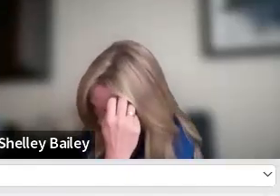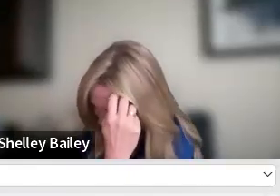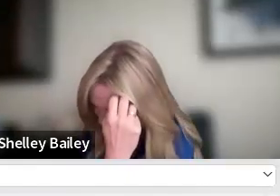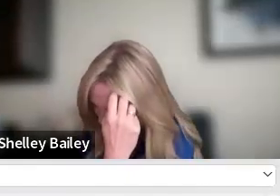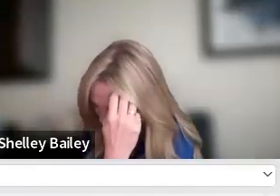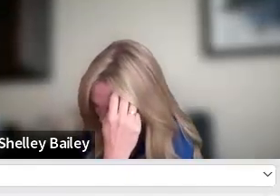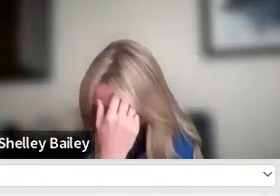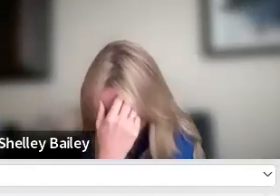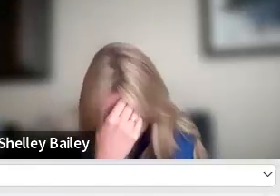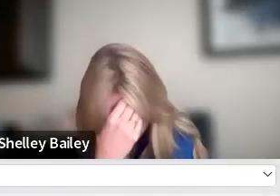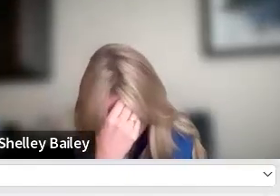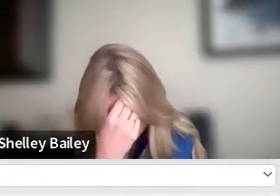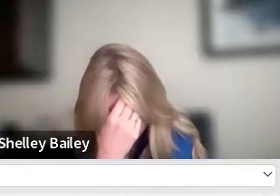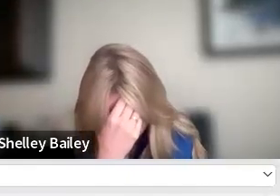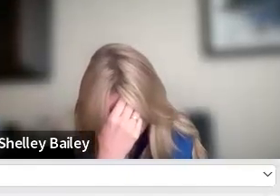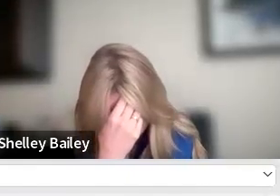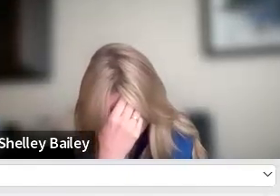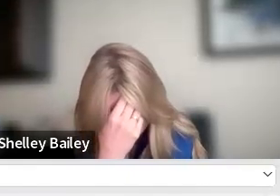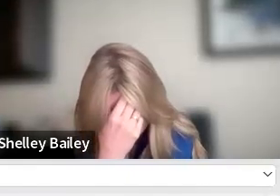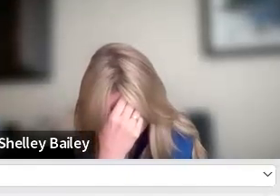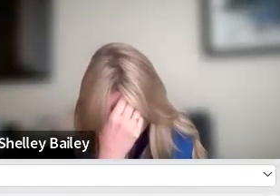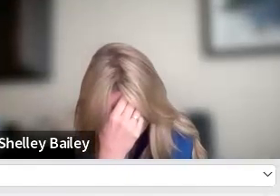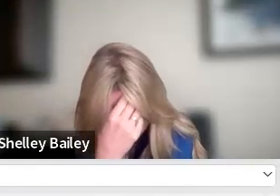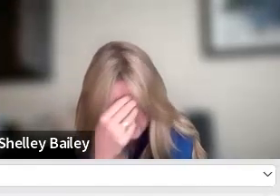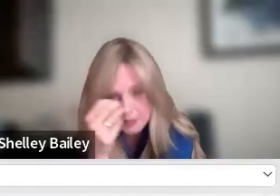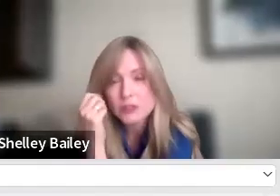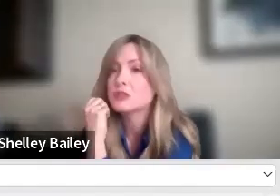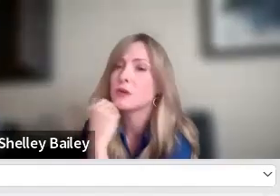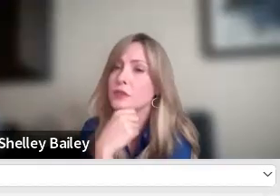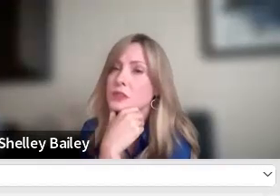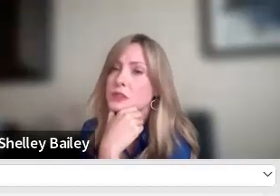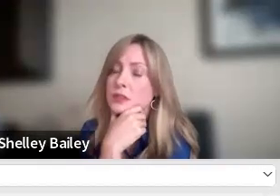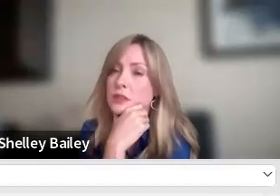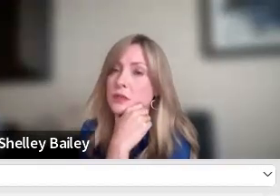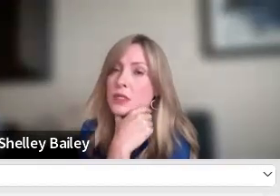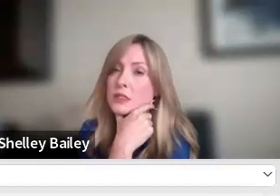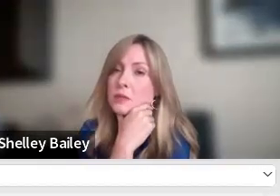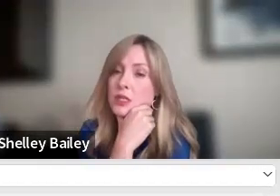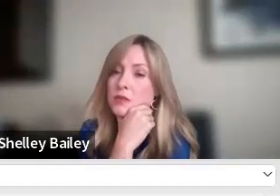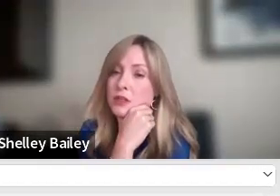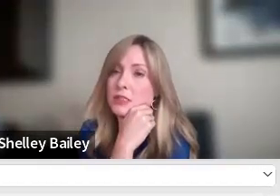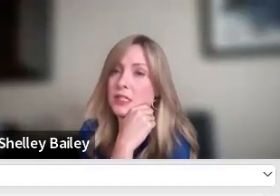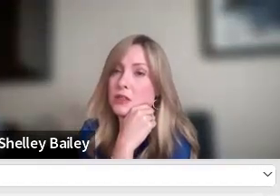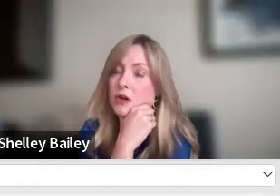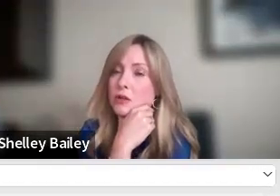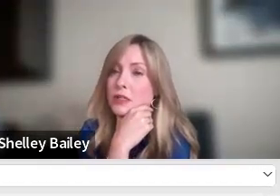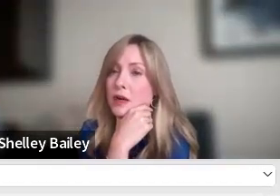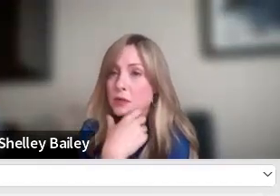hand raised. I don't think I think they're just reference because I mean even our data call like